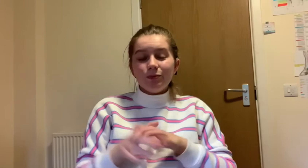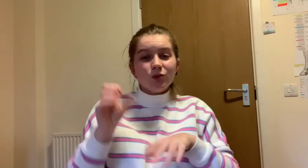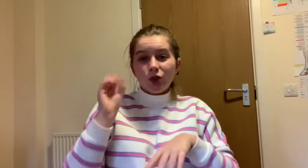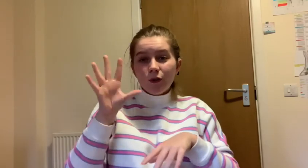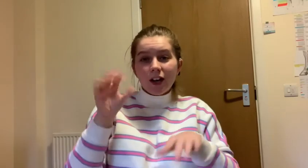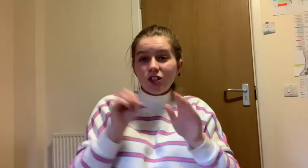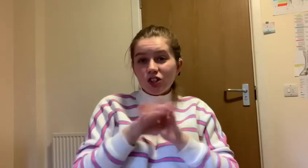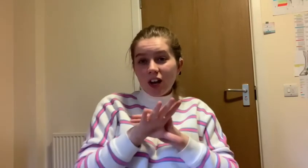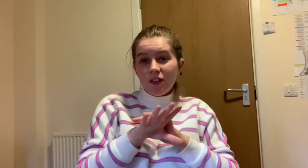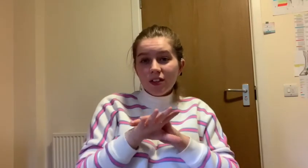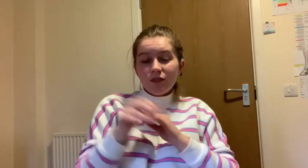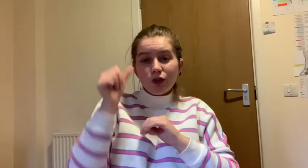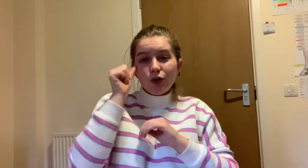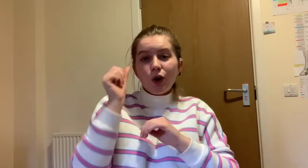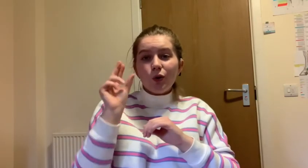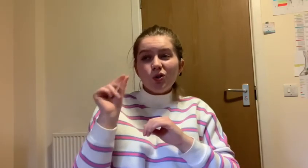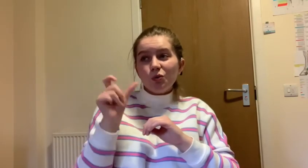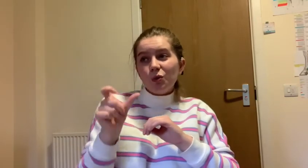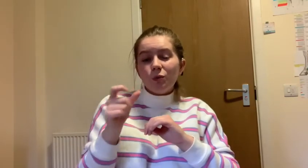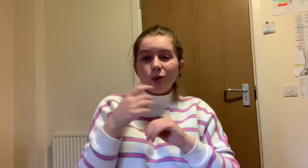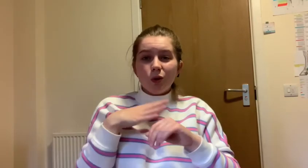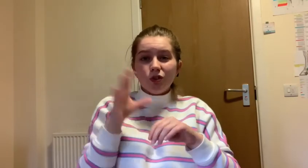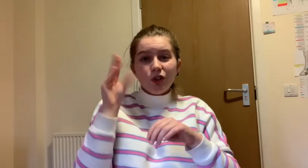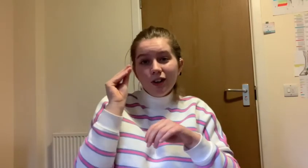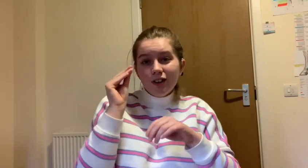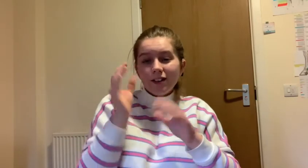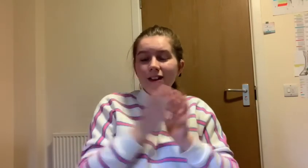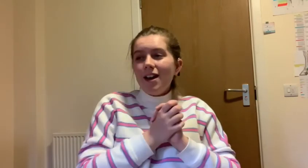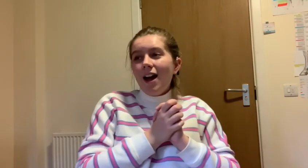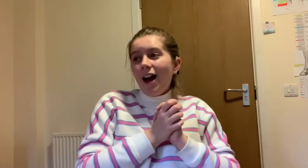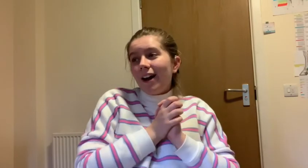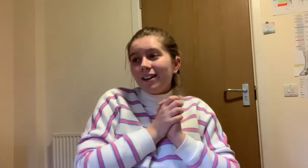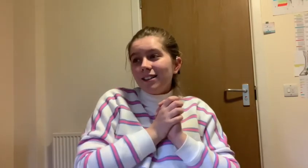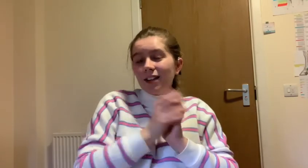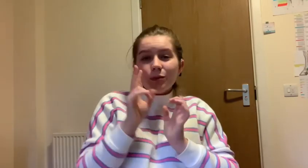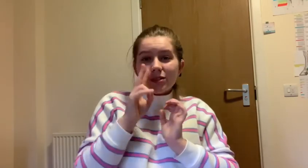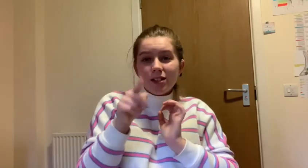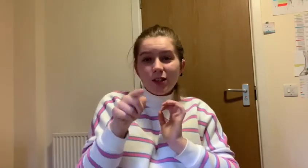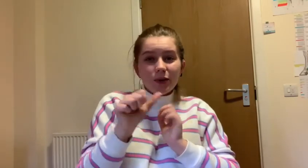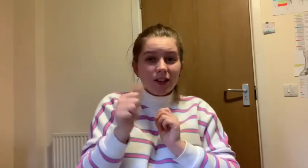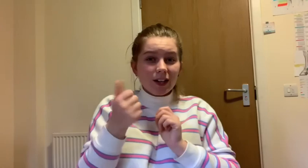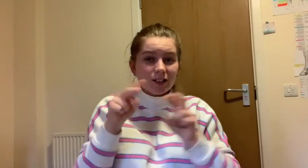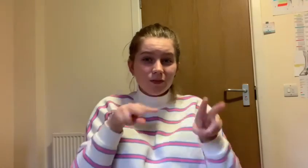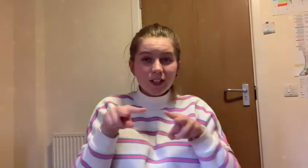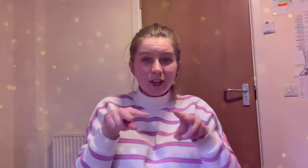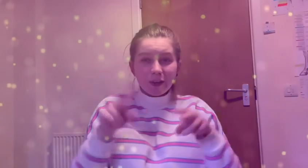Don't forget to share this if you know someone will want to learn. And I will see you in the next video!